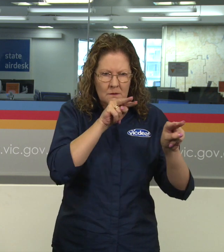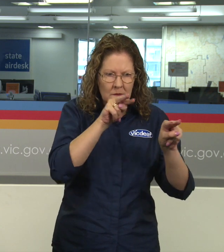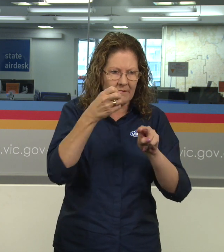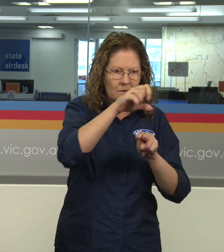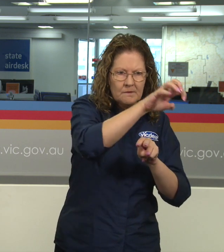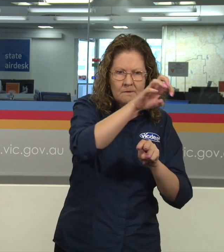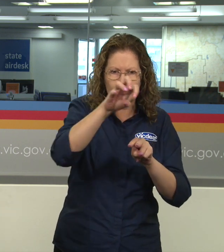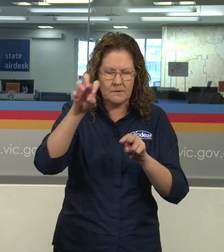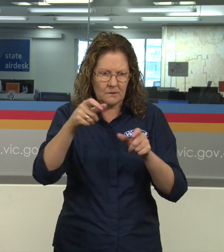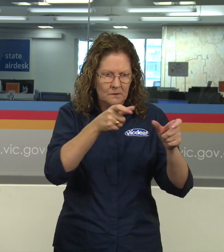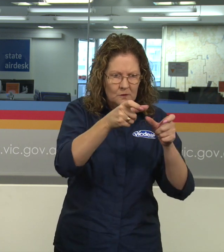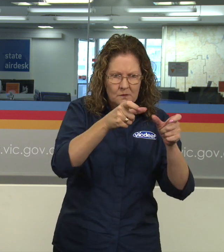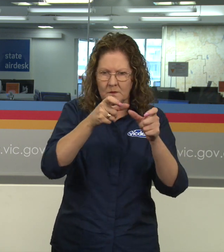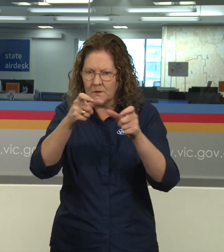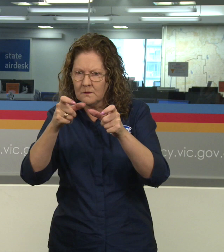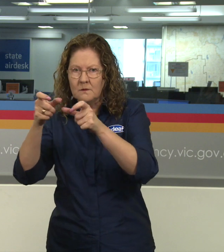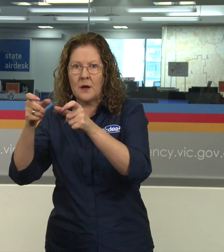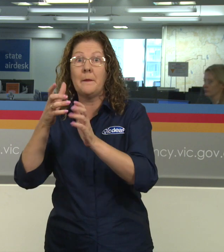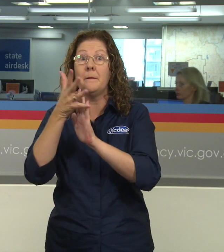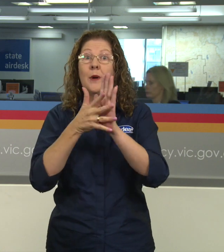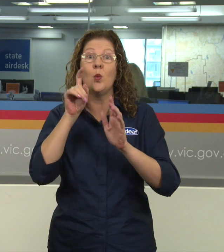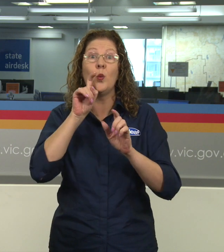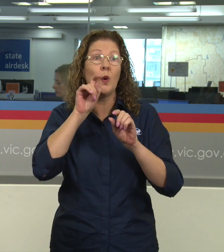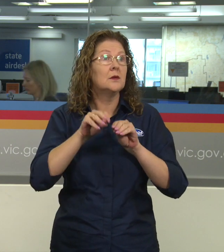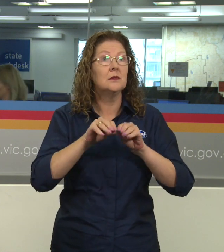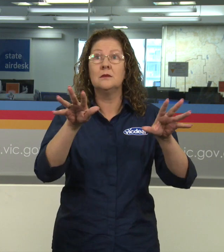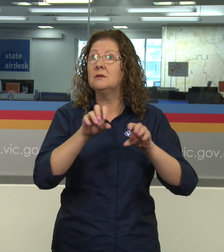So, what this means is our water supplies are safe to drink.